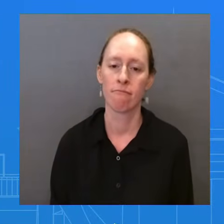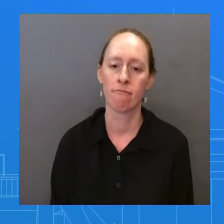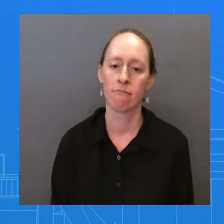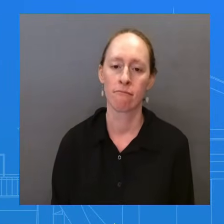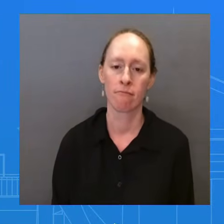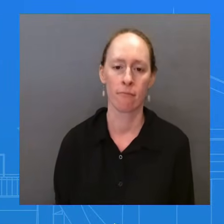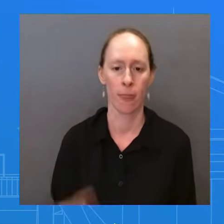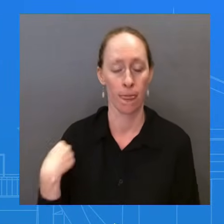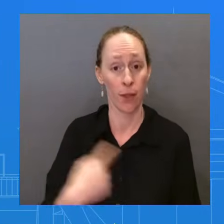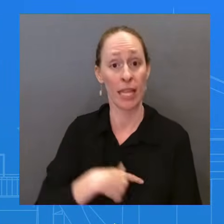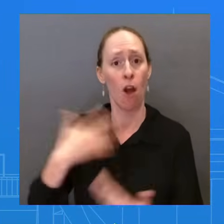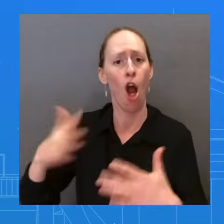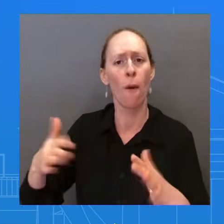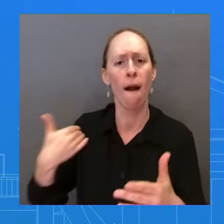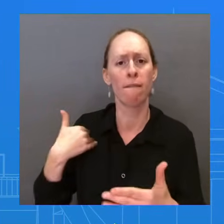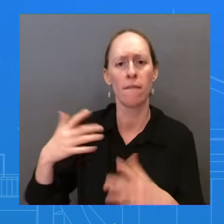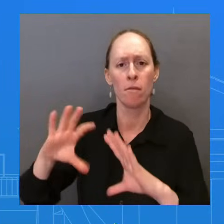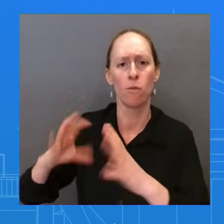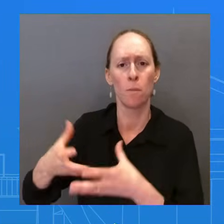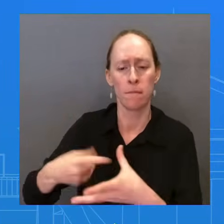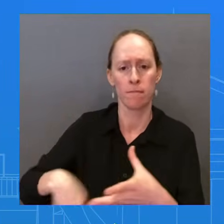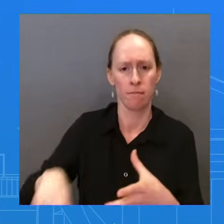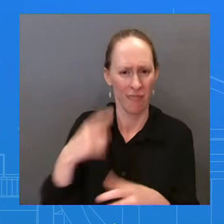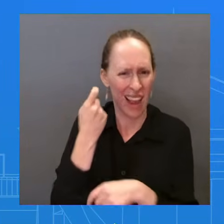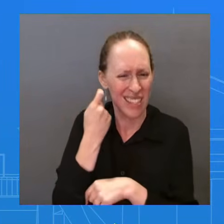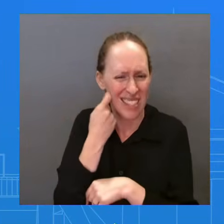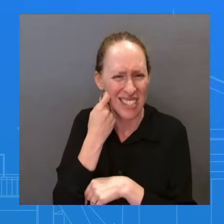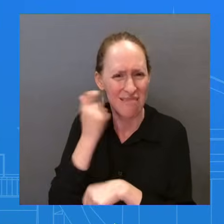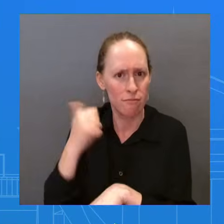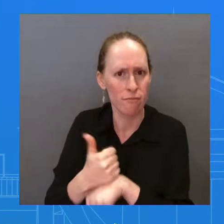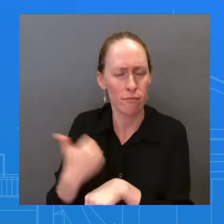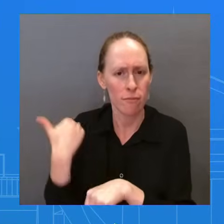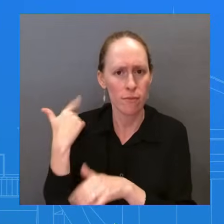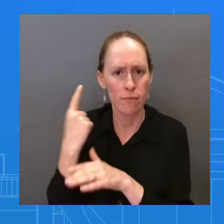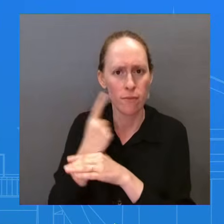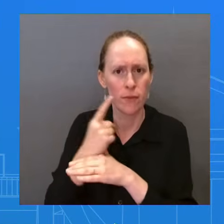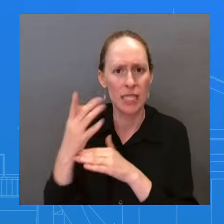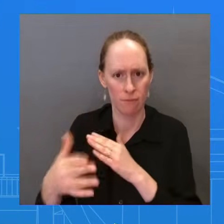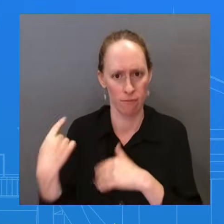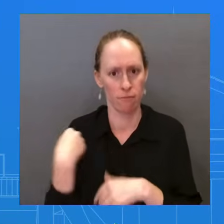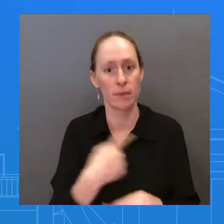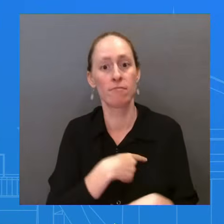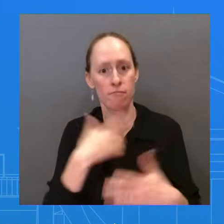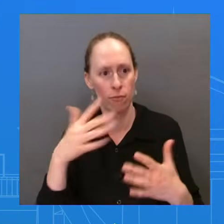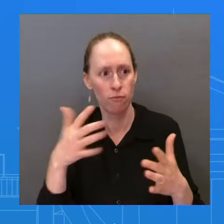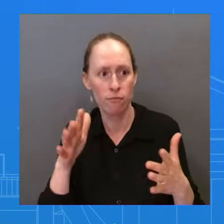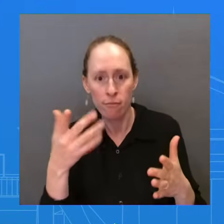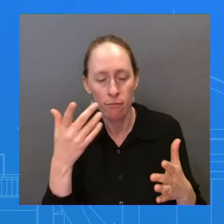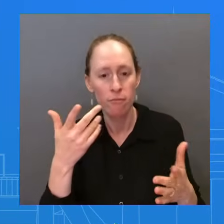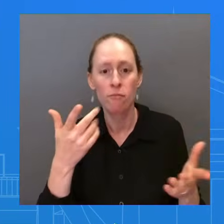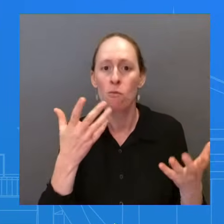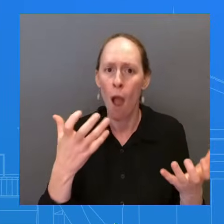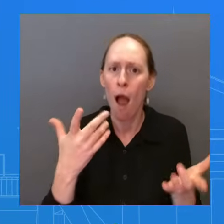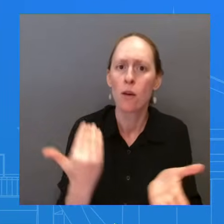That said, the Declaration and the Consultative Group was certainly established